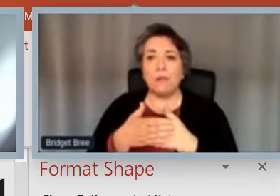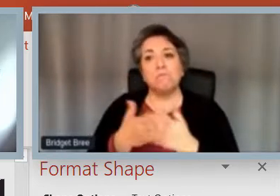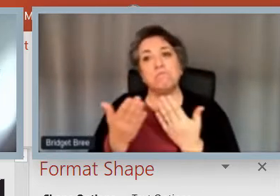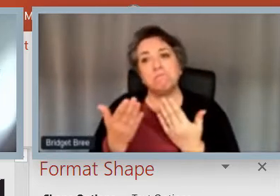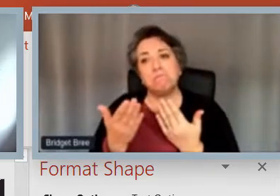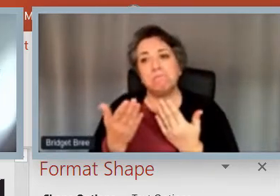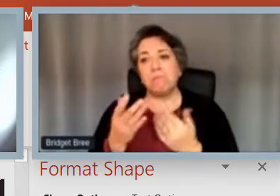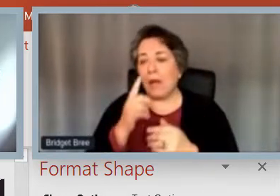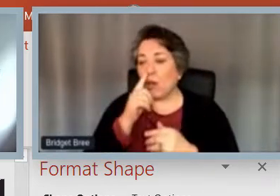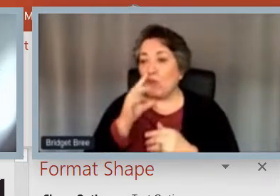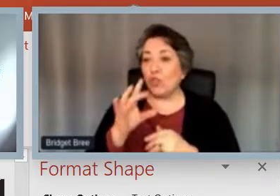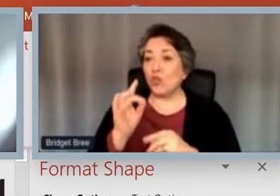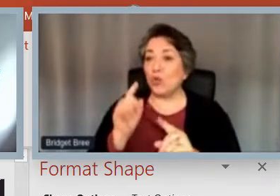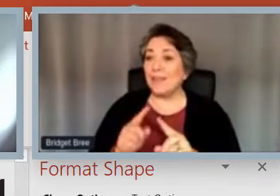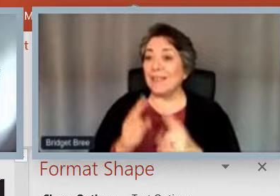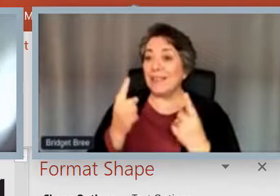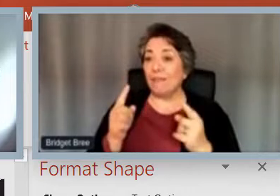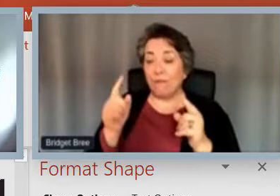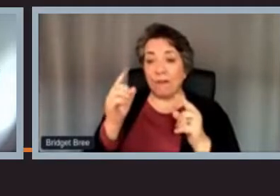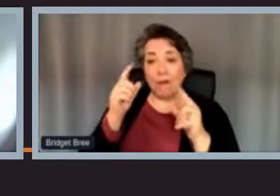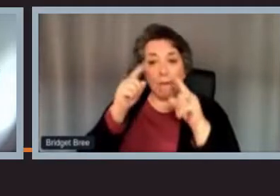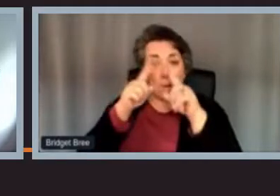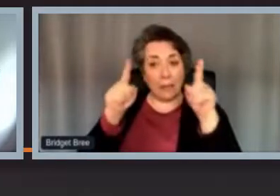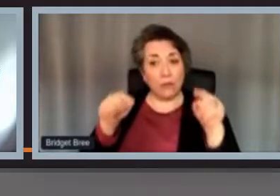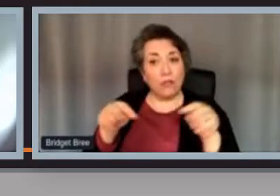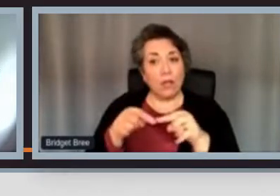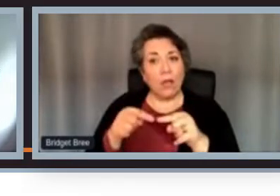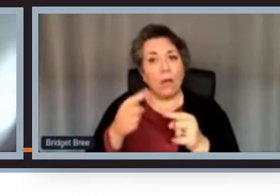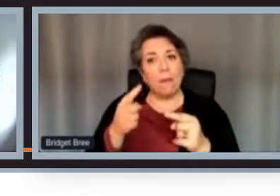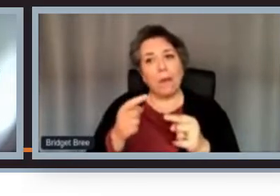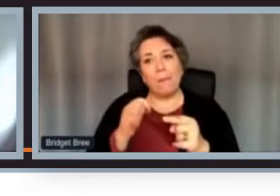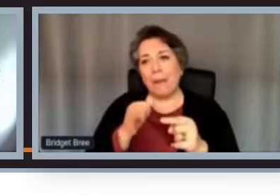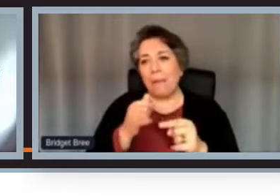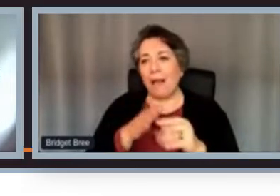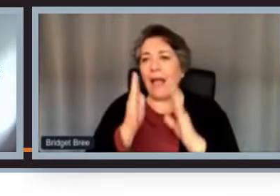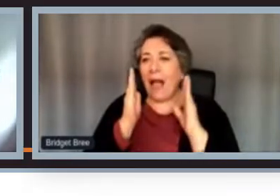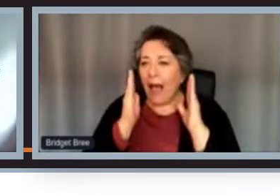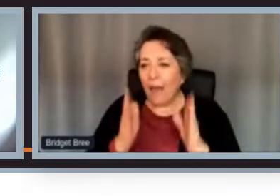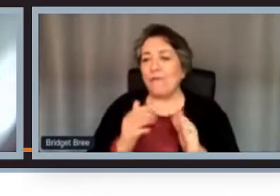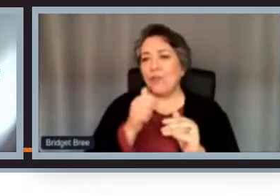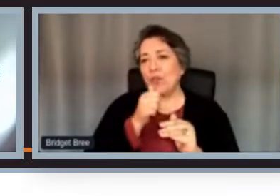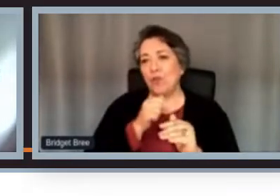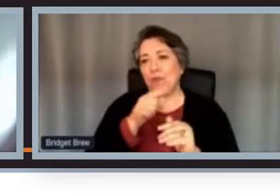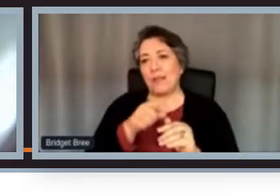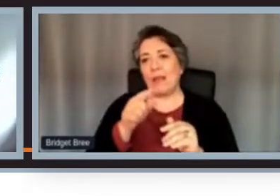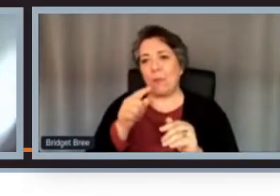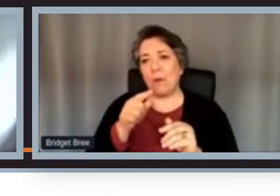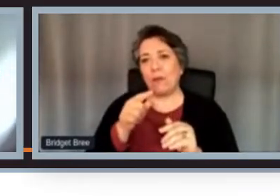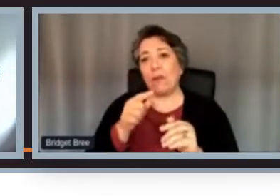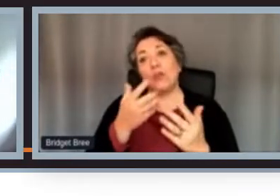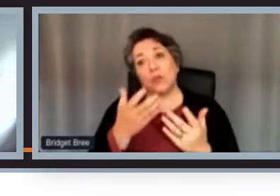If I had to use that photograph and wanted to make sure it was accessible, then that's an approach I've been using.